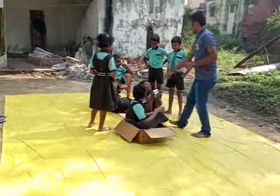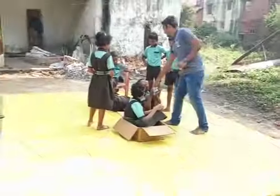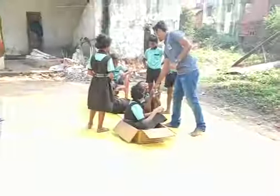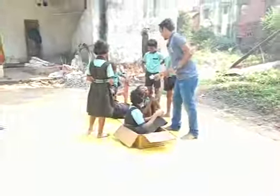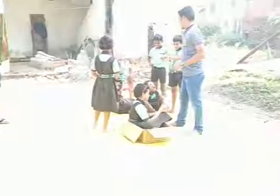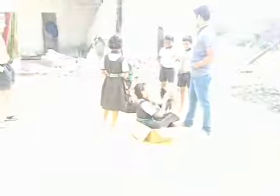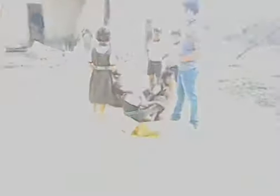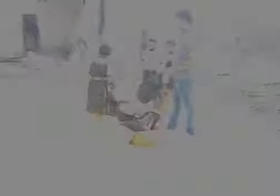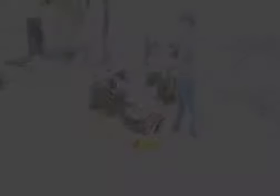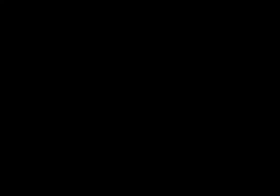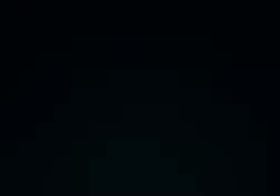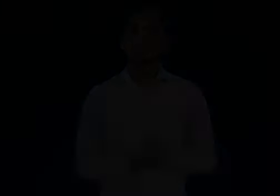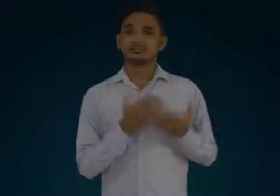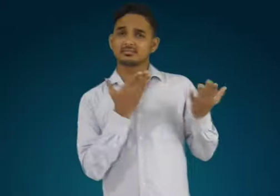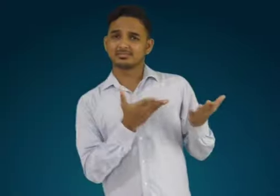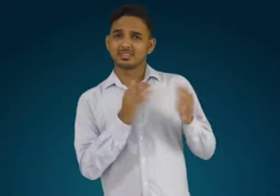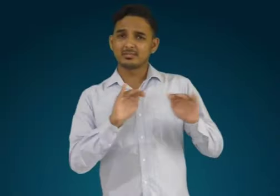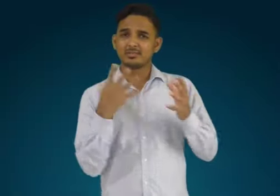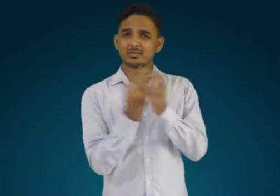it